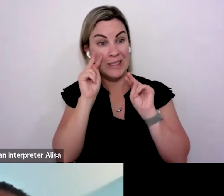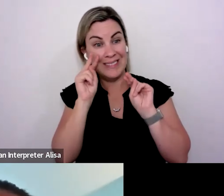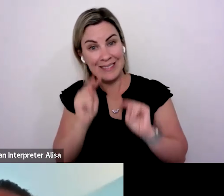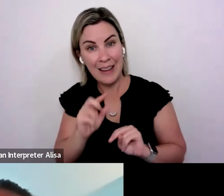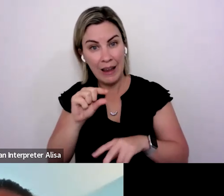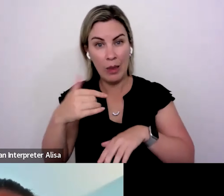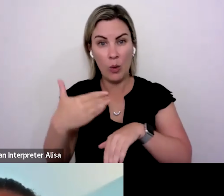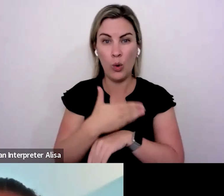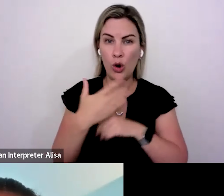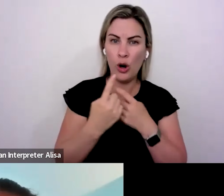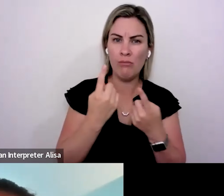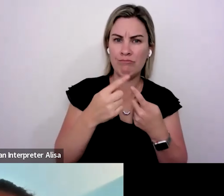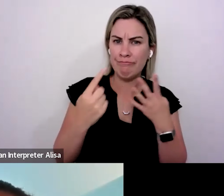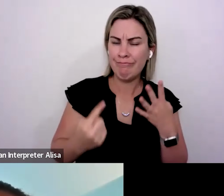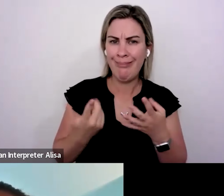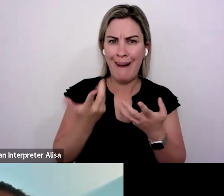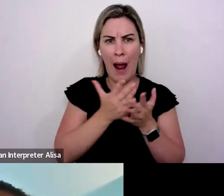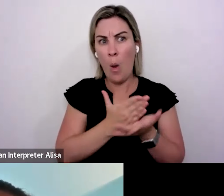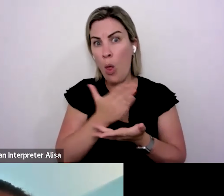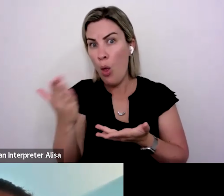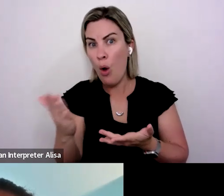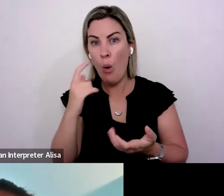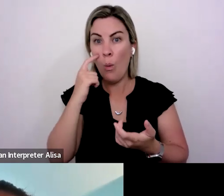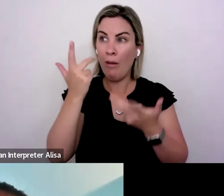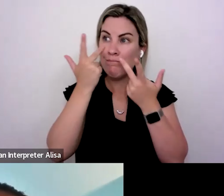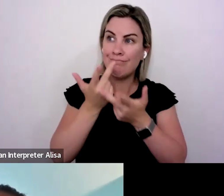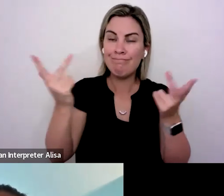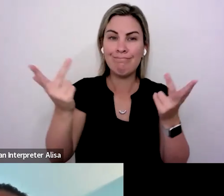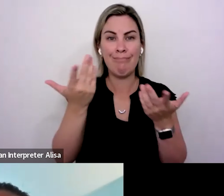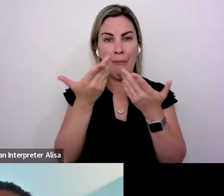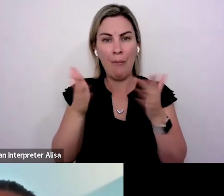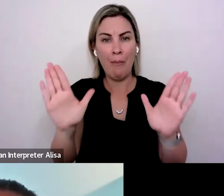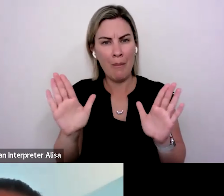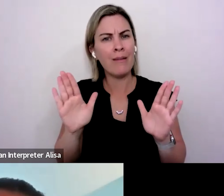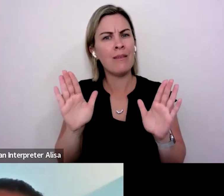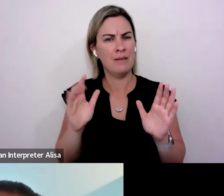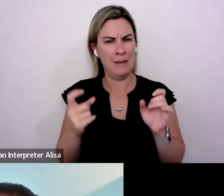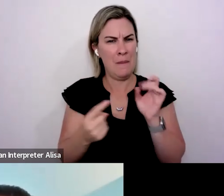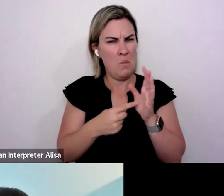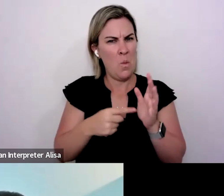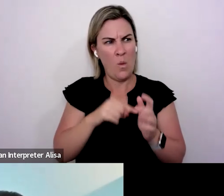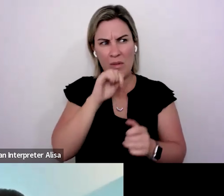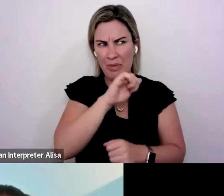how long is it gonna be out sort of in the public, what's gonna happen after the project is over.